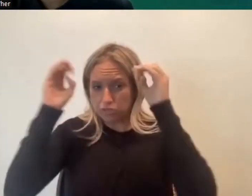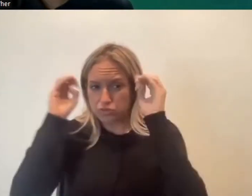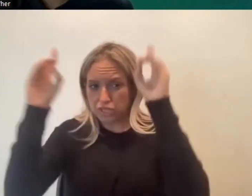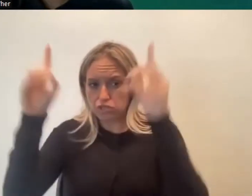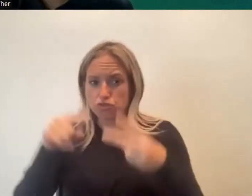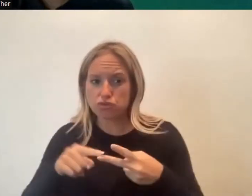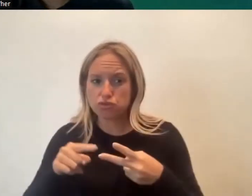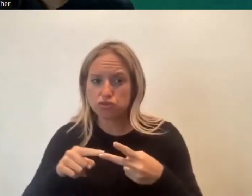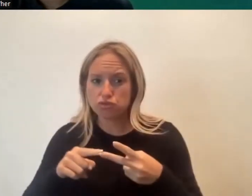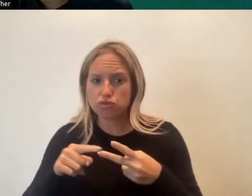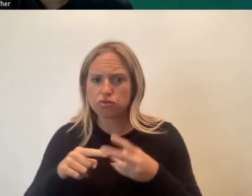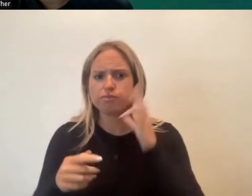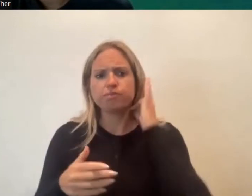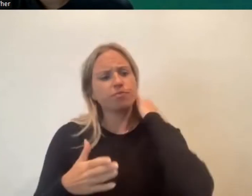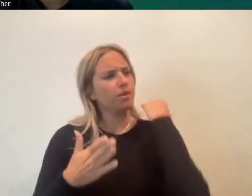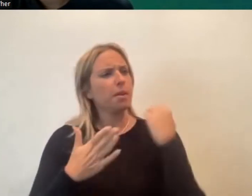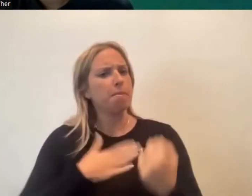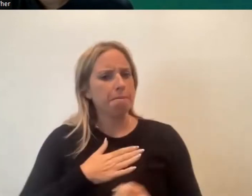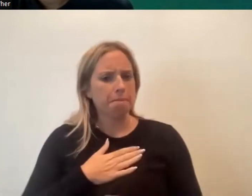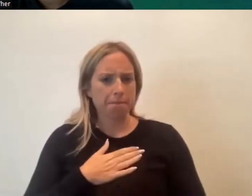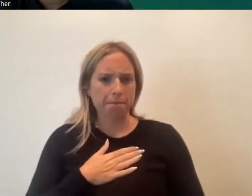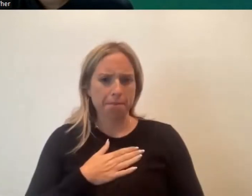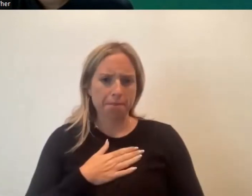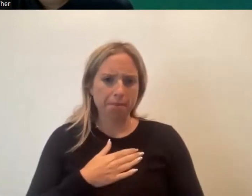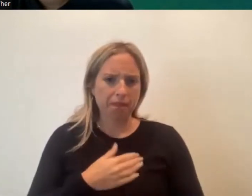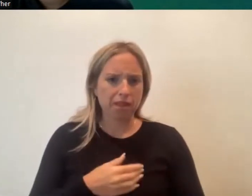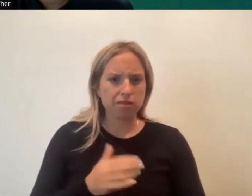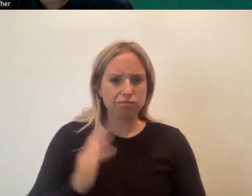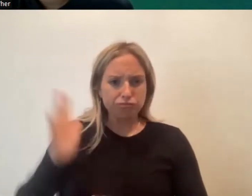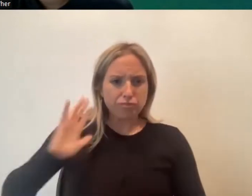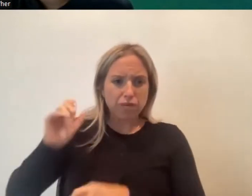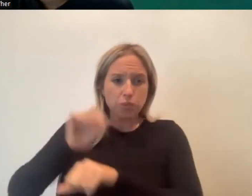work play into whether or not I can get disability benefits?